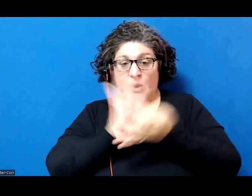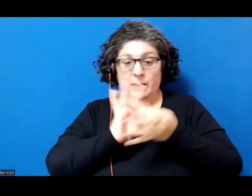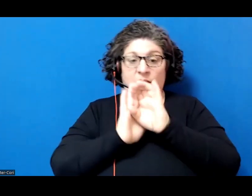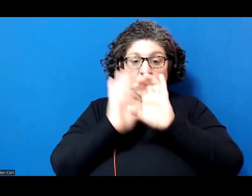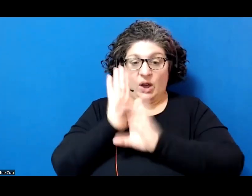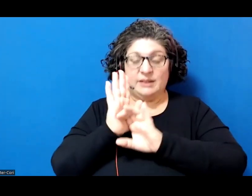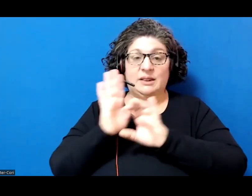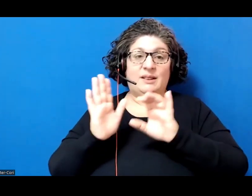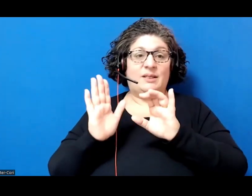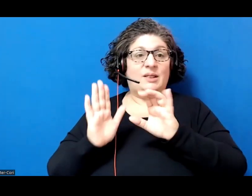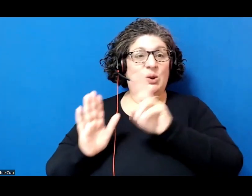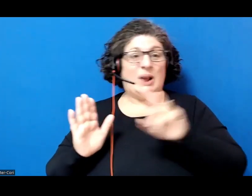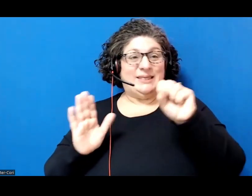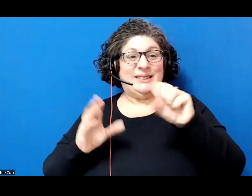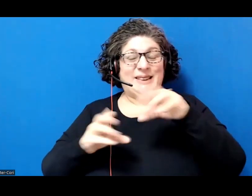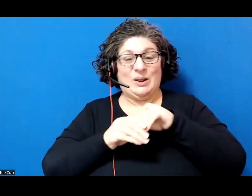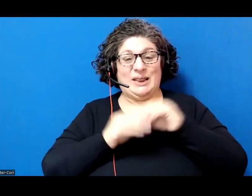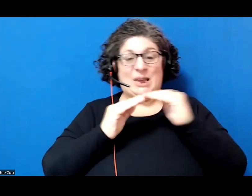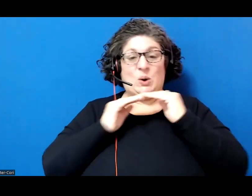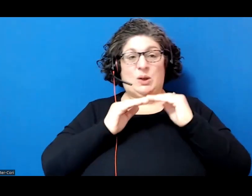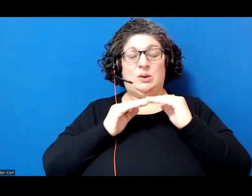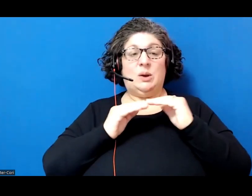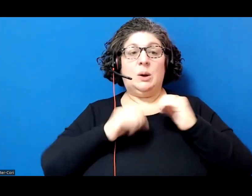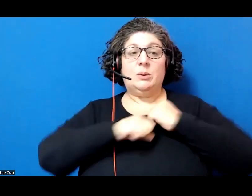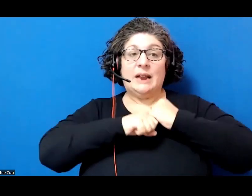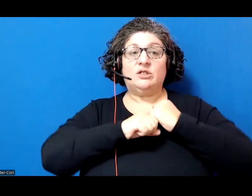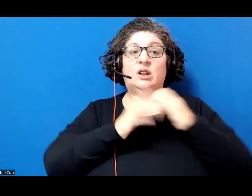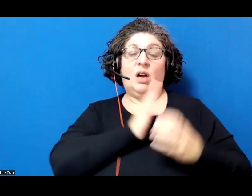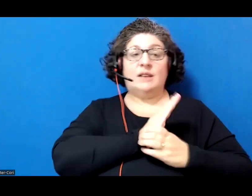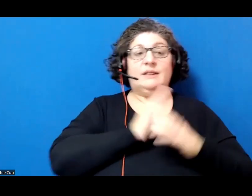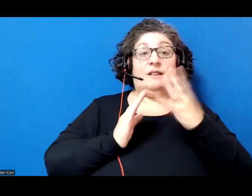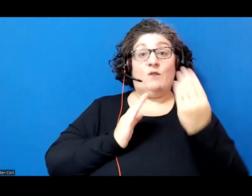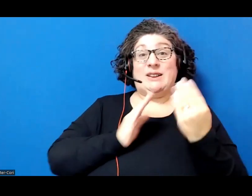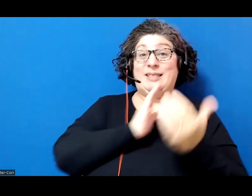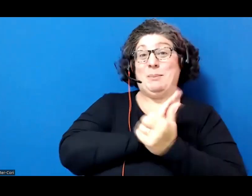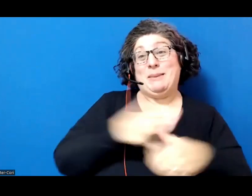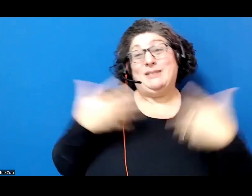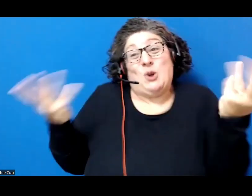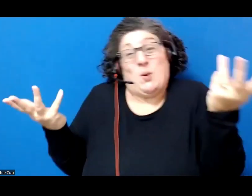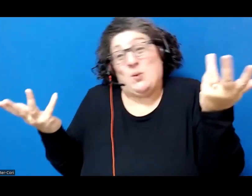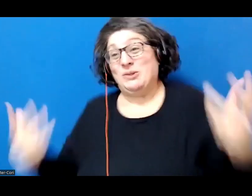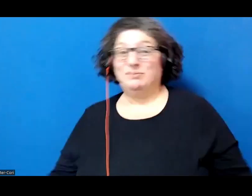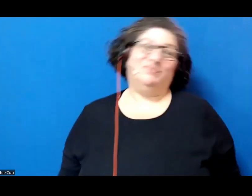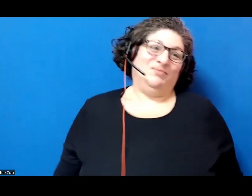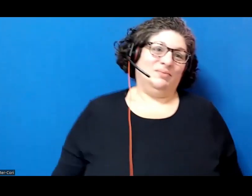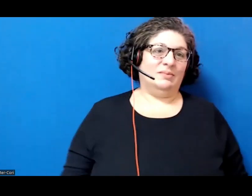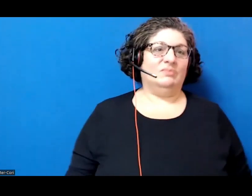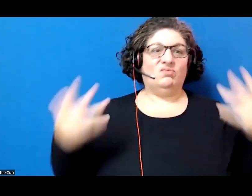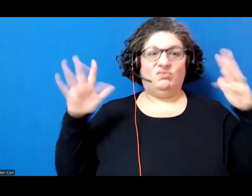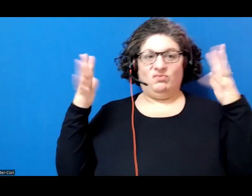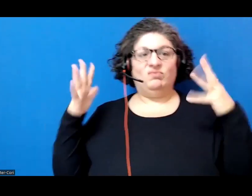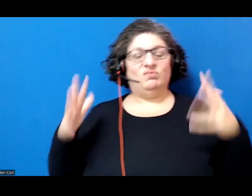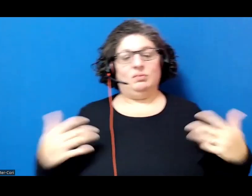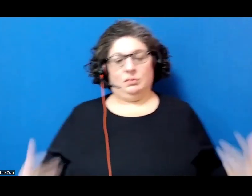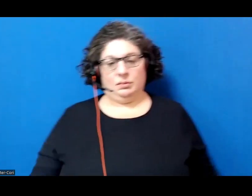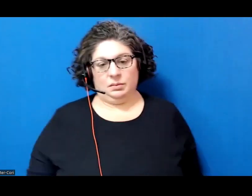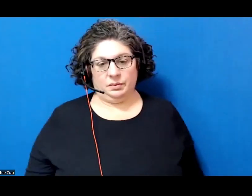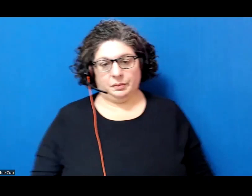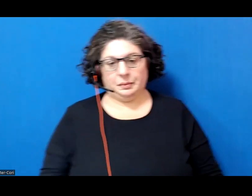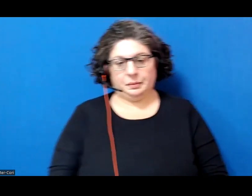of the United States and including the equal protection of the Fourteenth Amendment.We